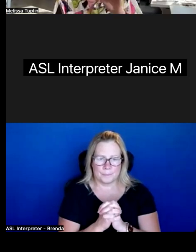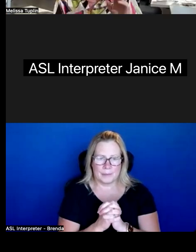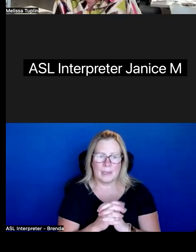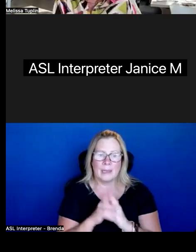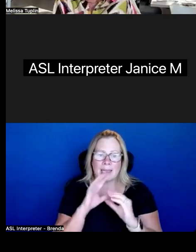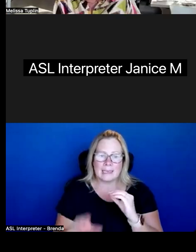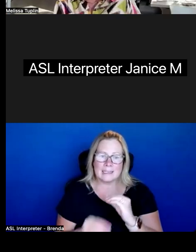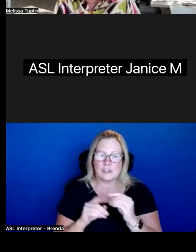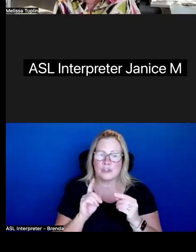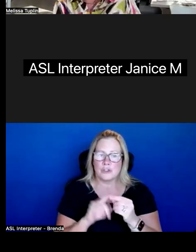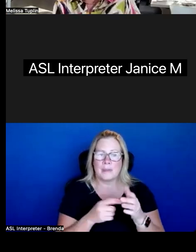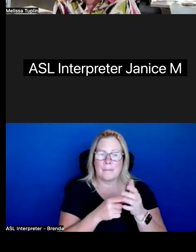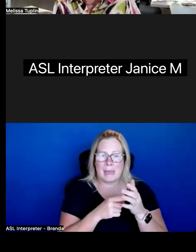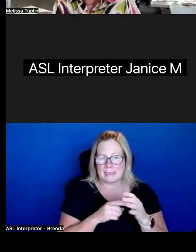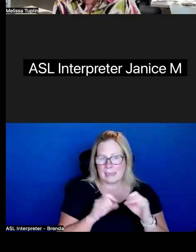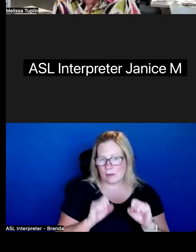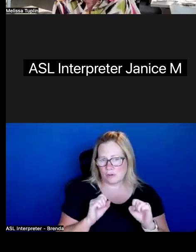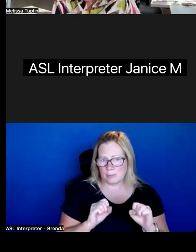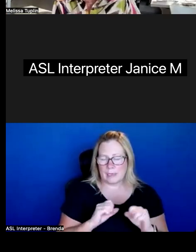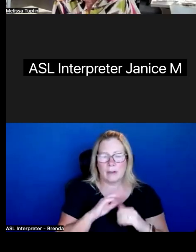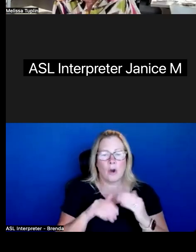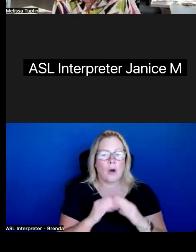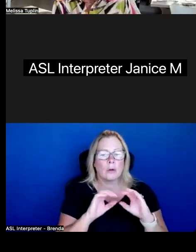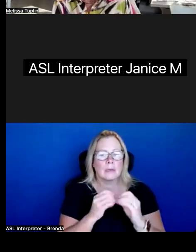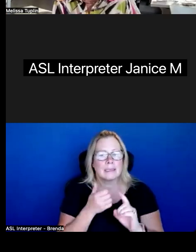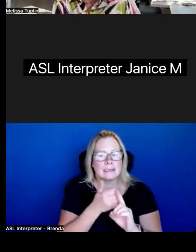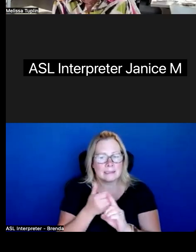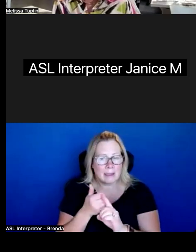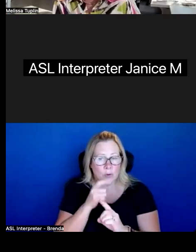So this slide contains a shortened list than what is in the guidelines,